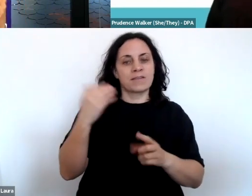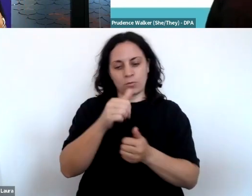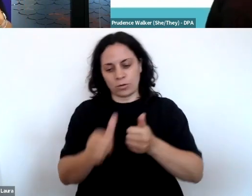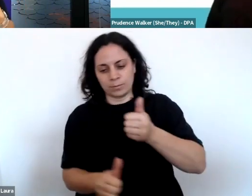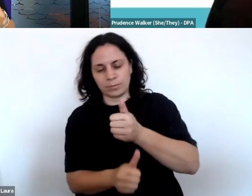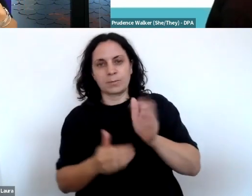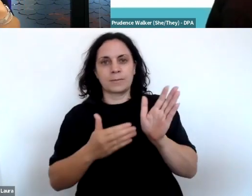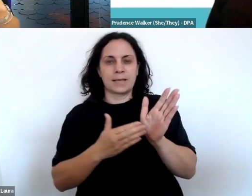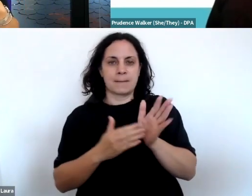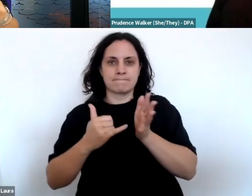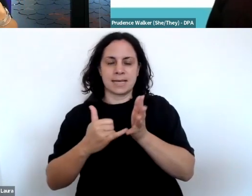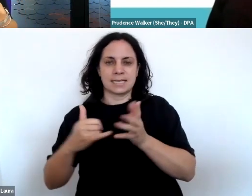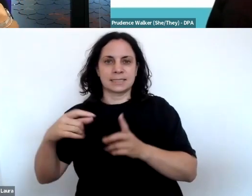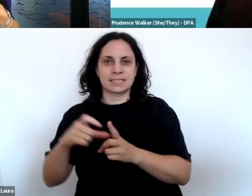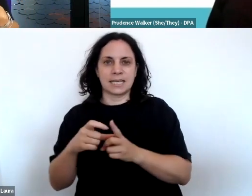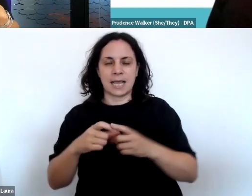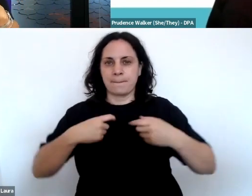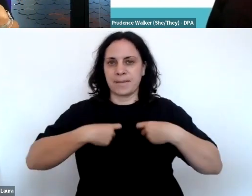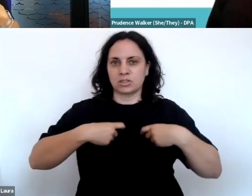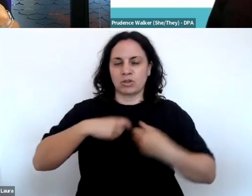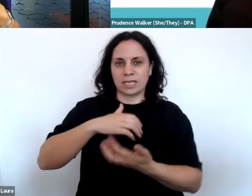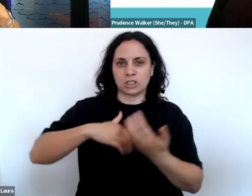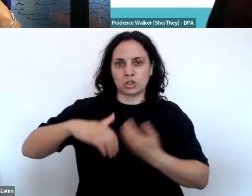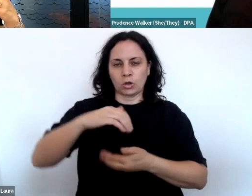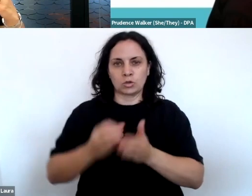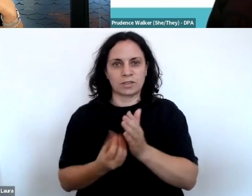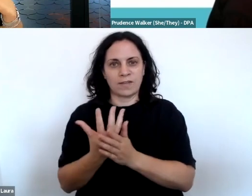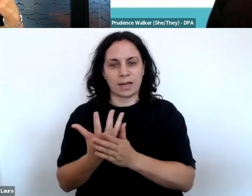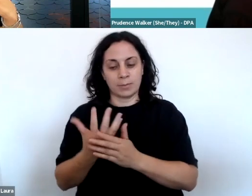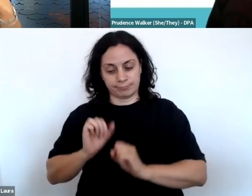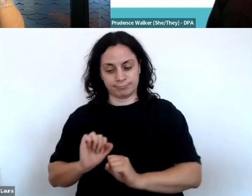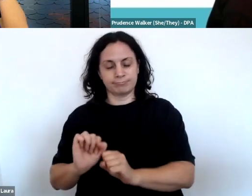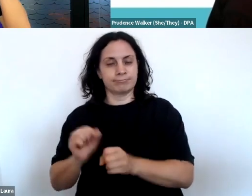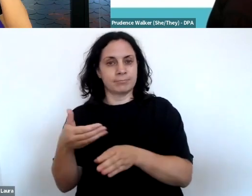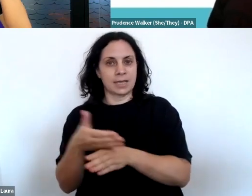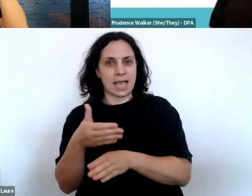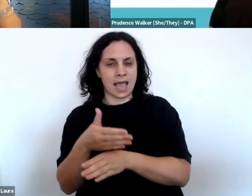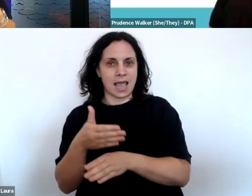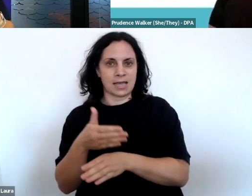and it had a core responsibility of working across agencies to